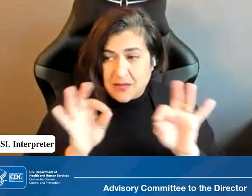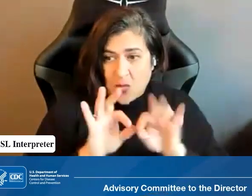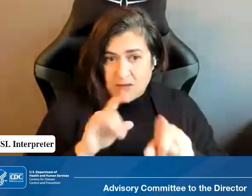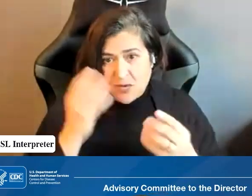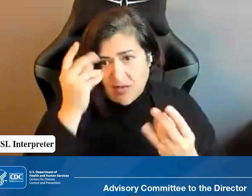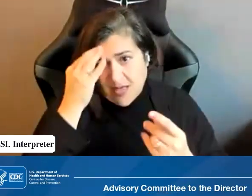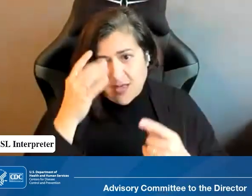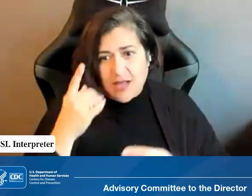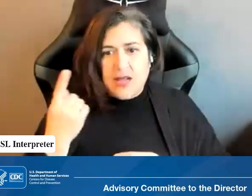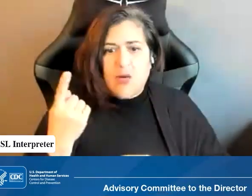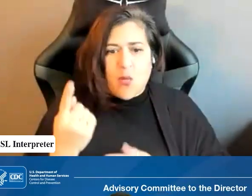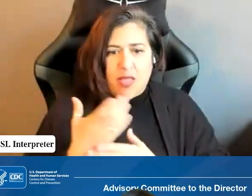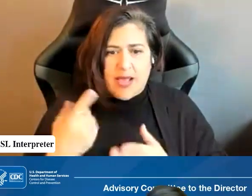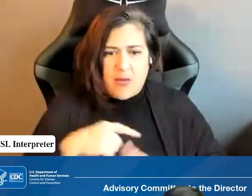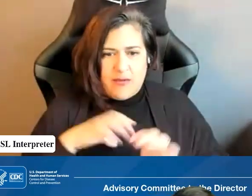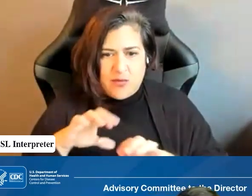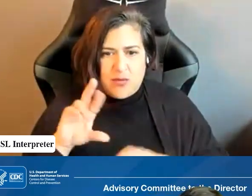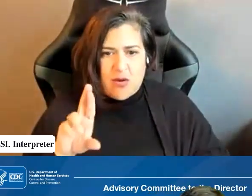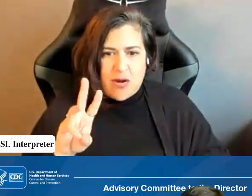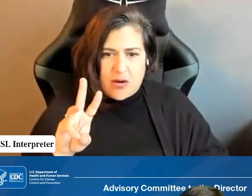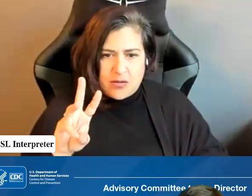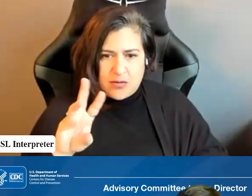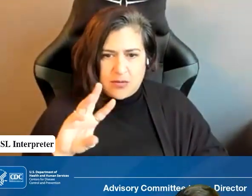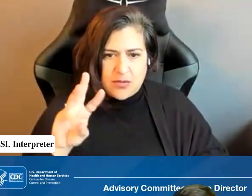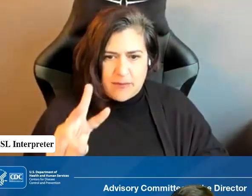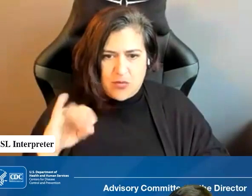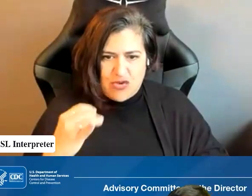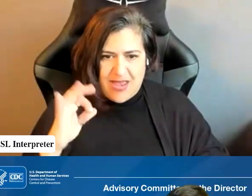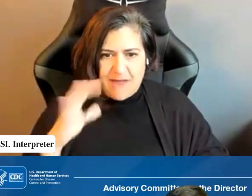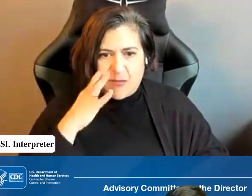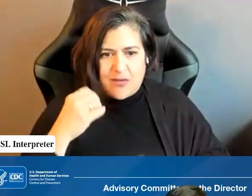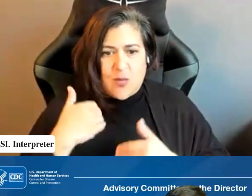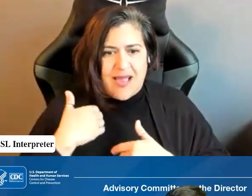because we have an equity office itself, is really having that office serve more